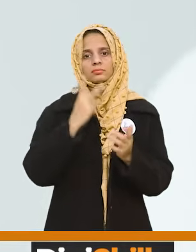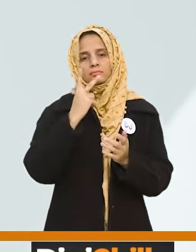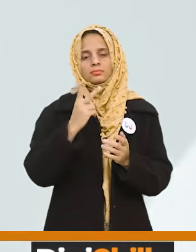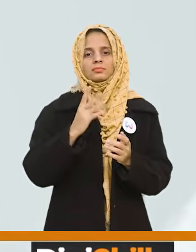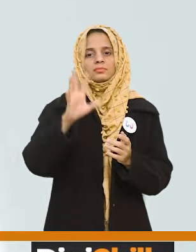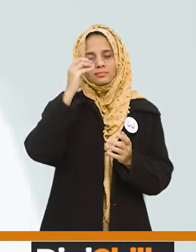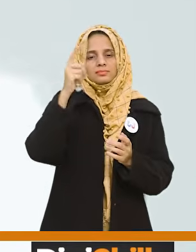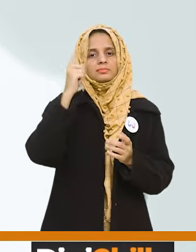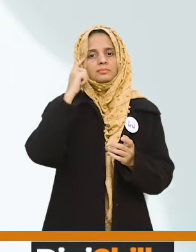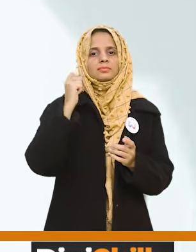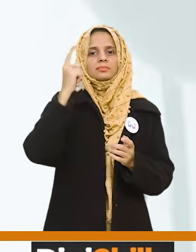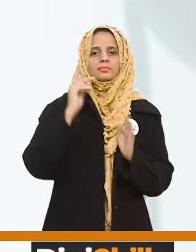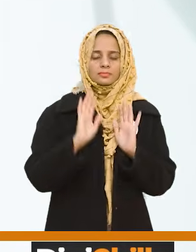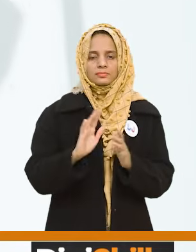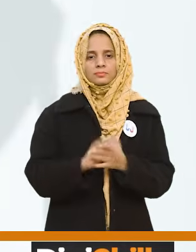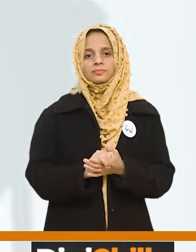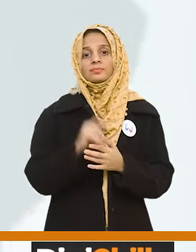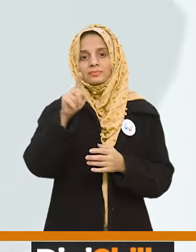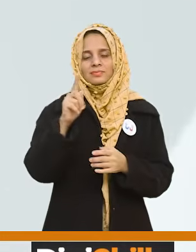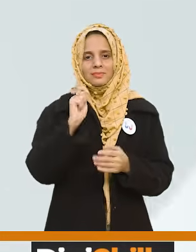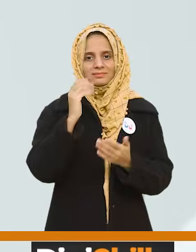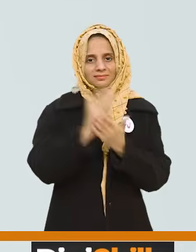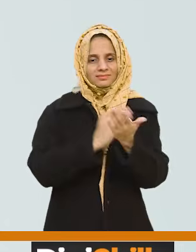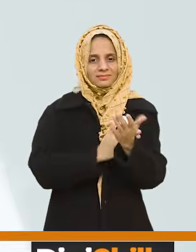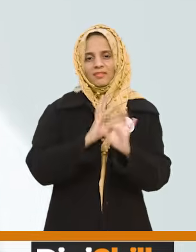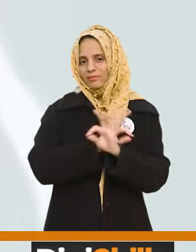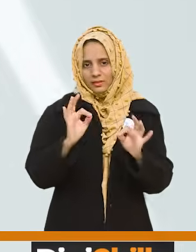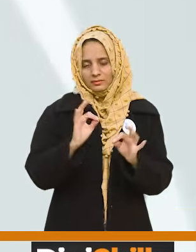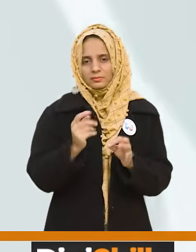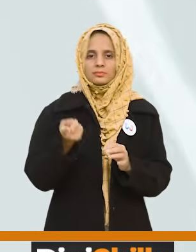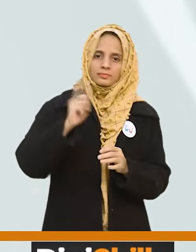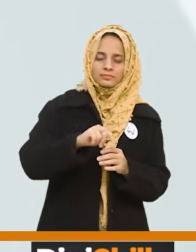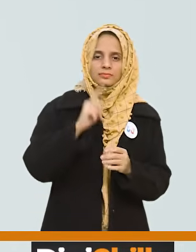in the bid, then what objection will the client have? But you have documentary proof.